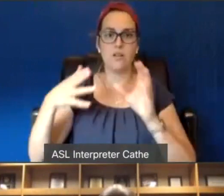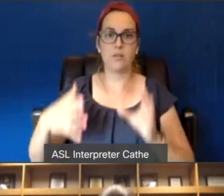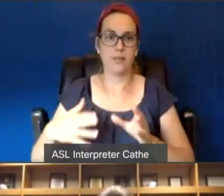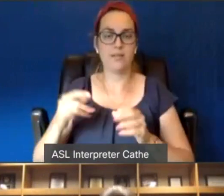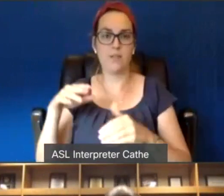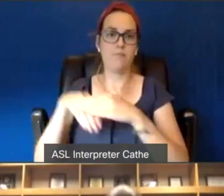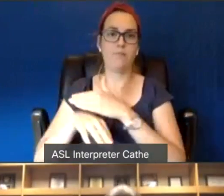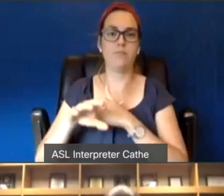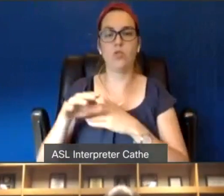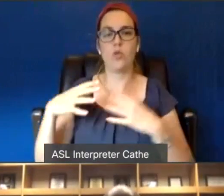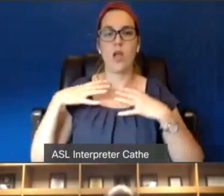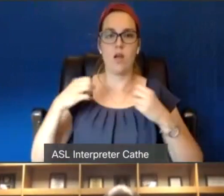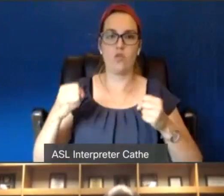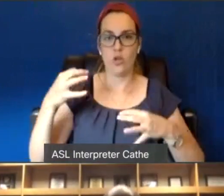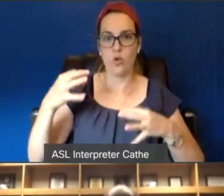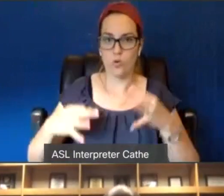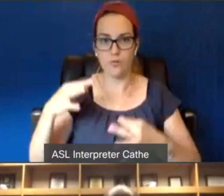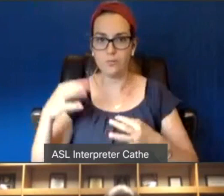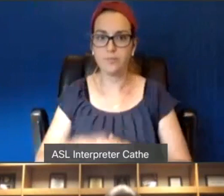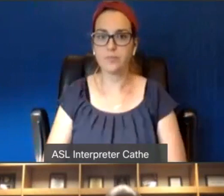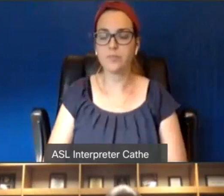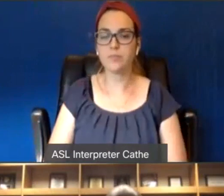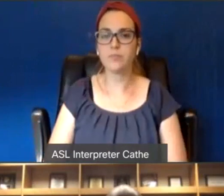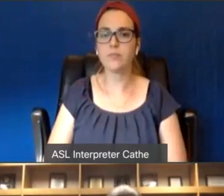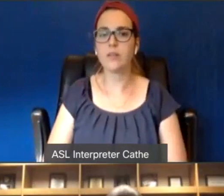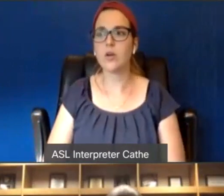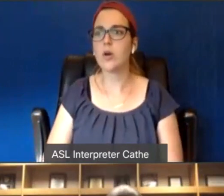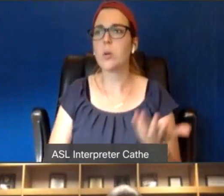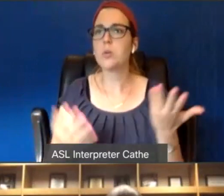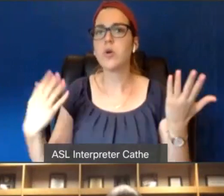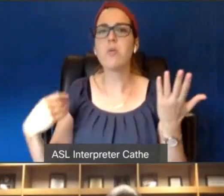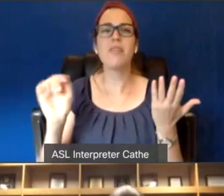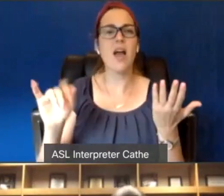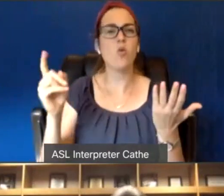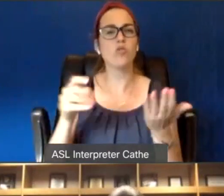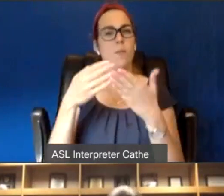And I'm not quite sure what ground is being covered there it was somewhat of a broad question.